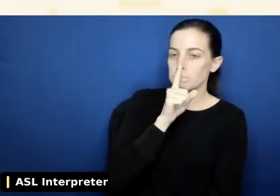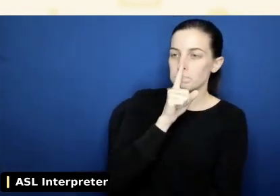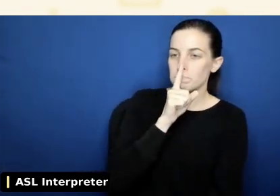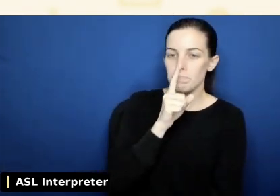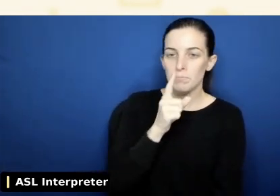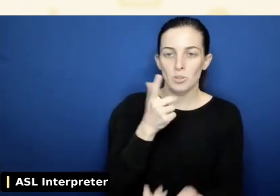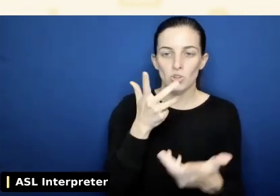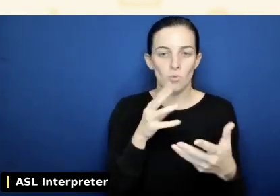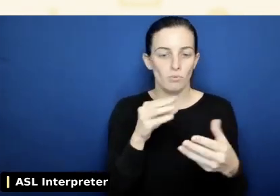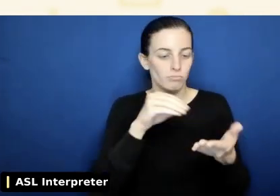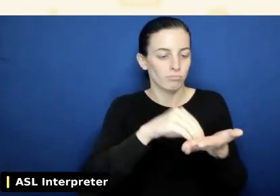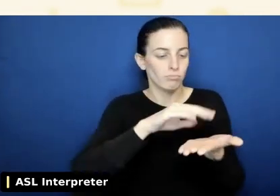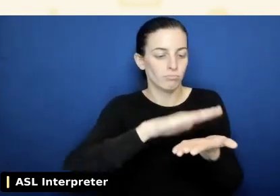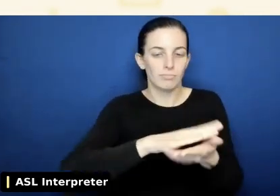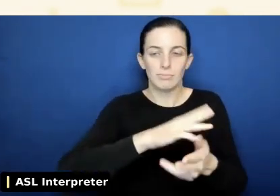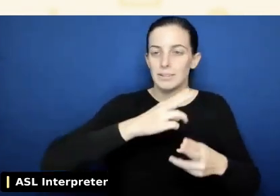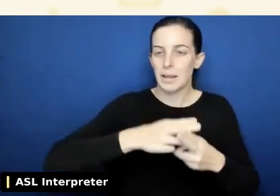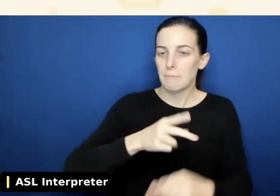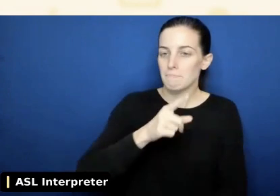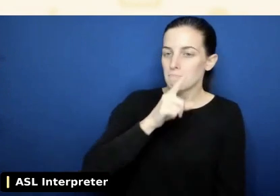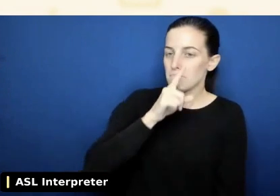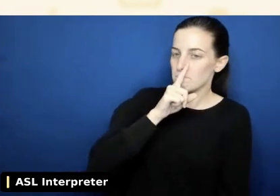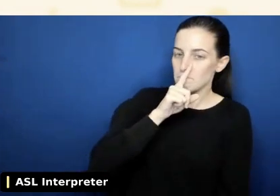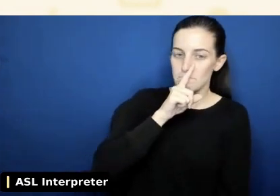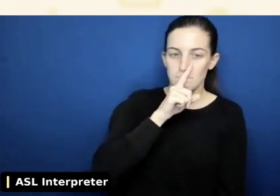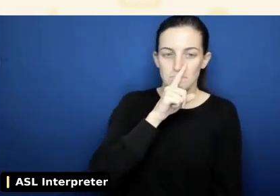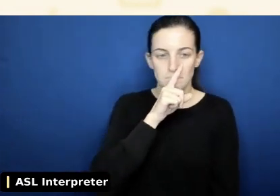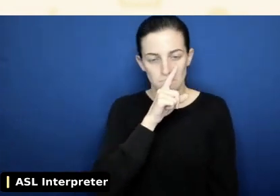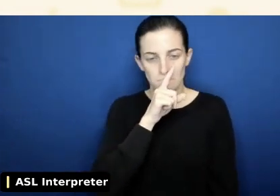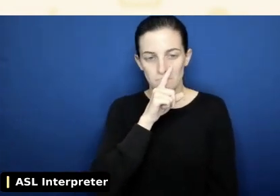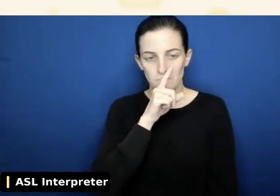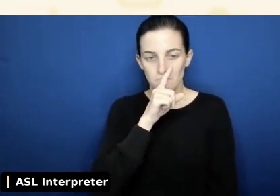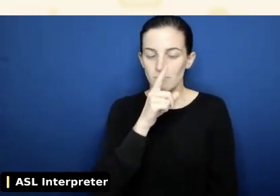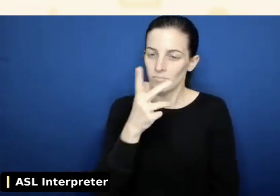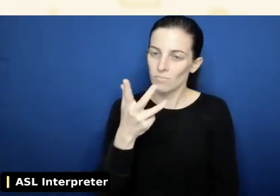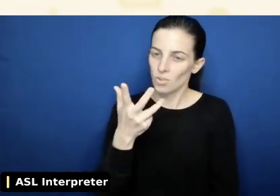where they can use pseudonyms or remain anonymous.